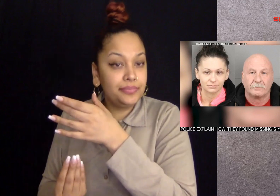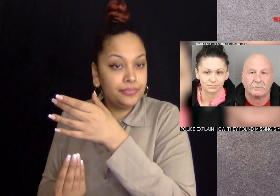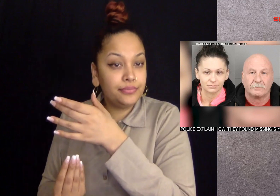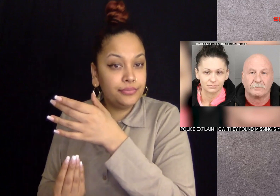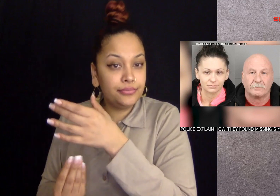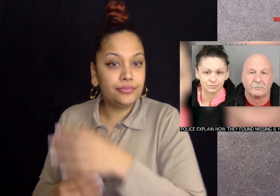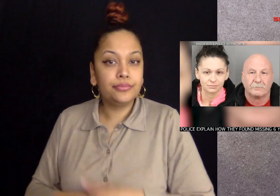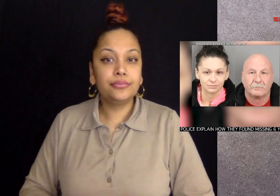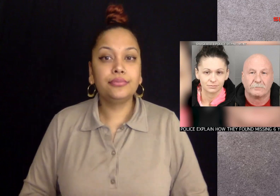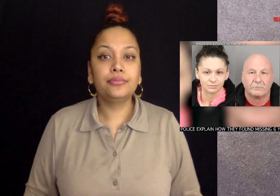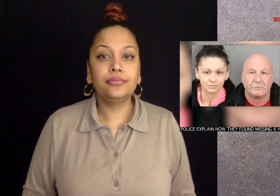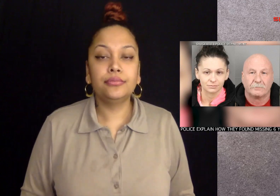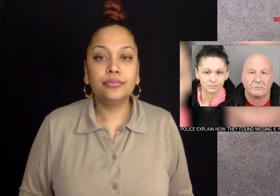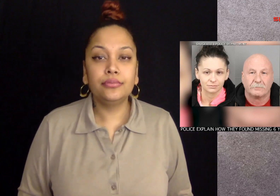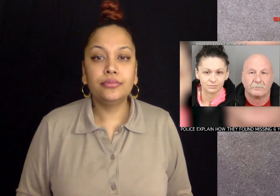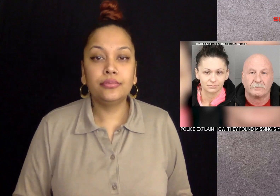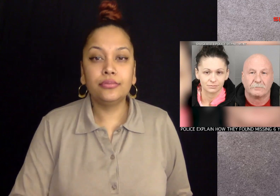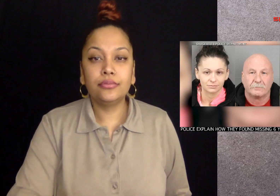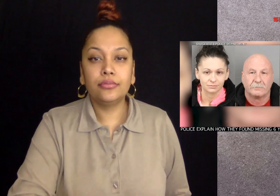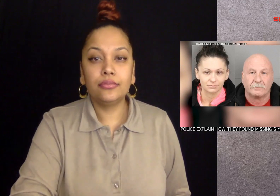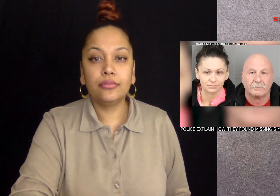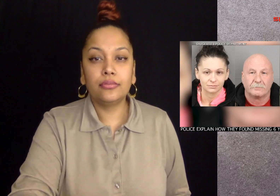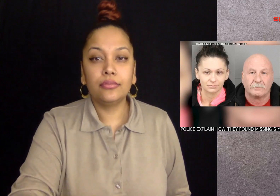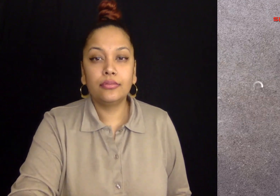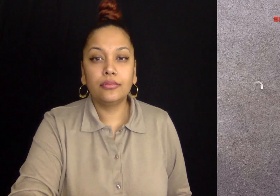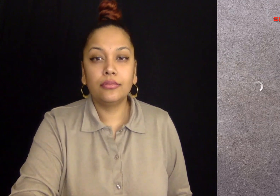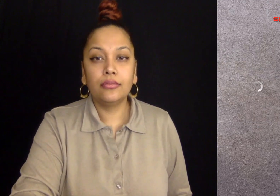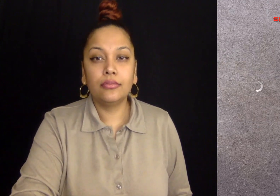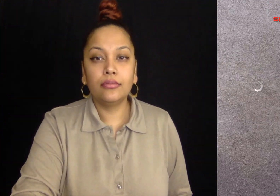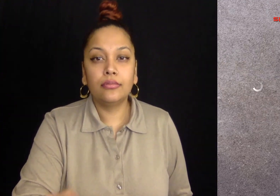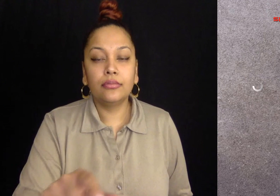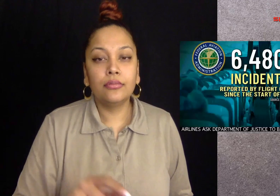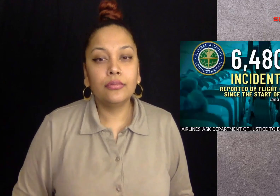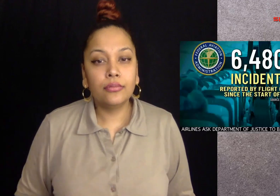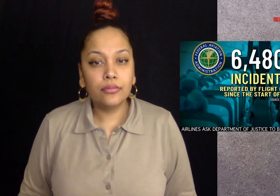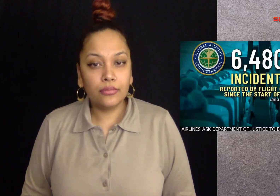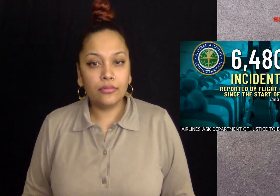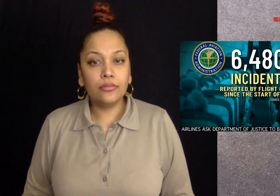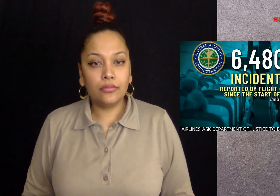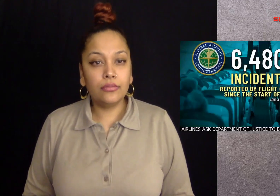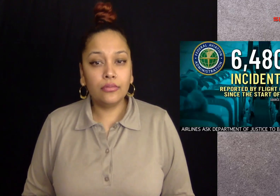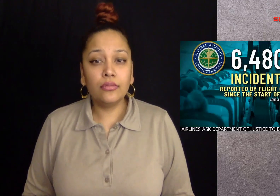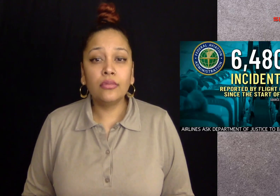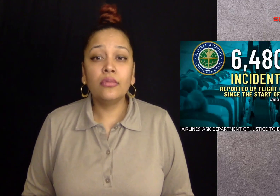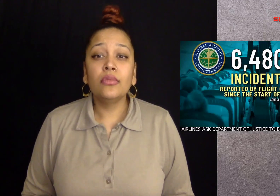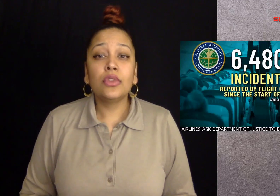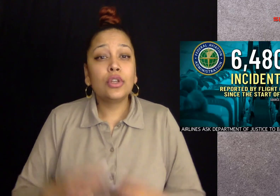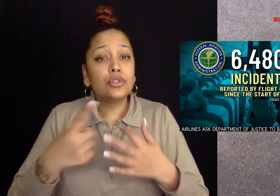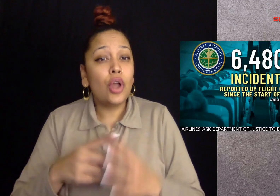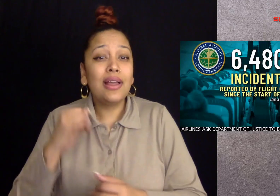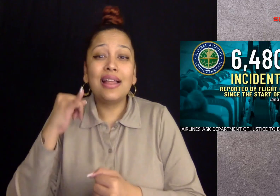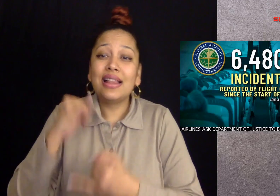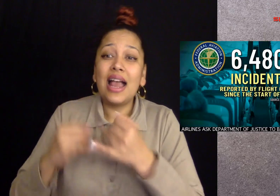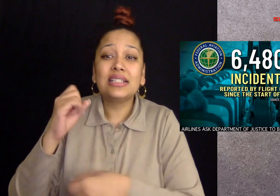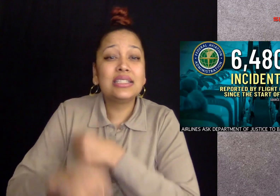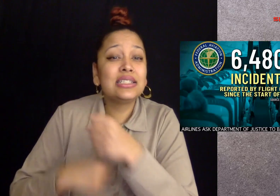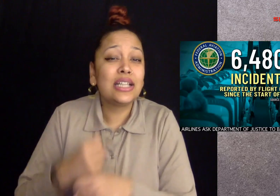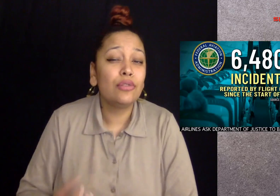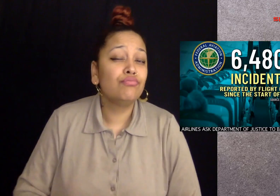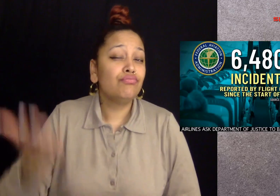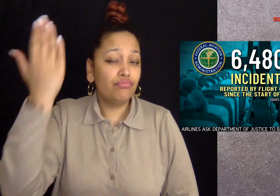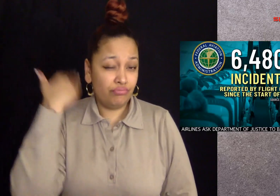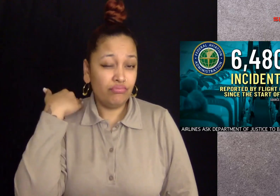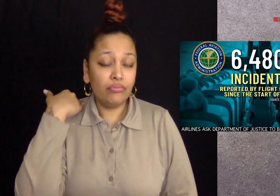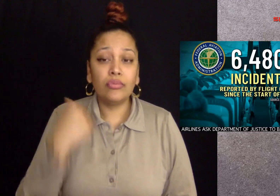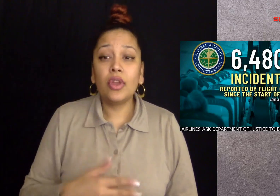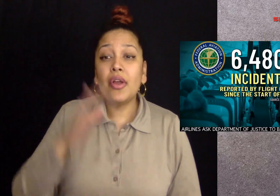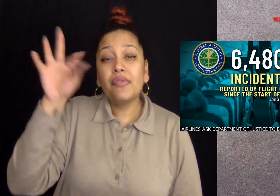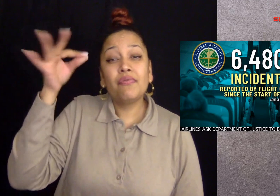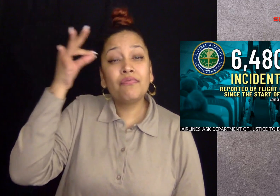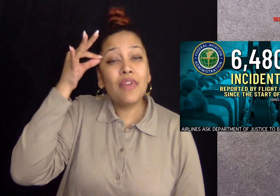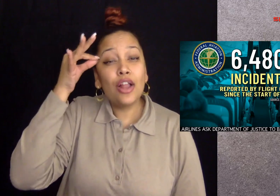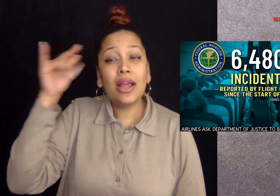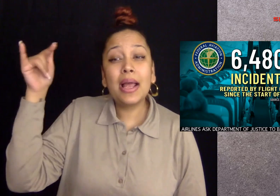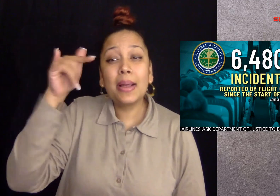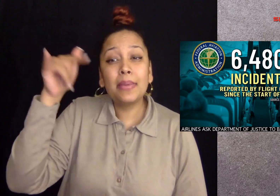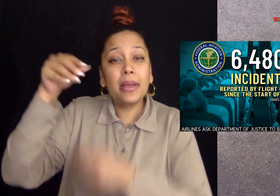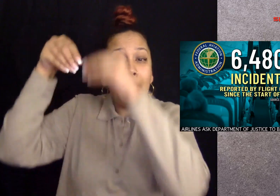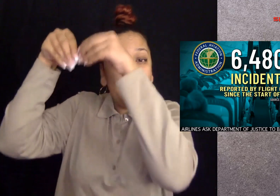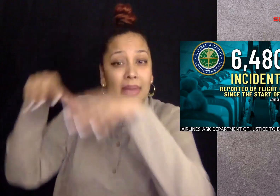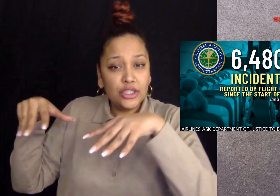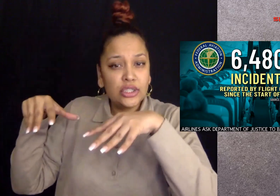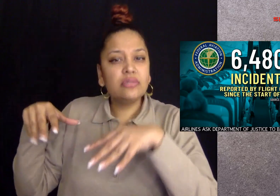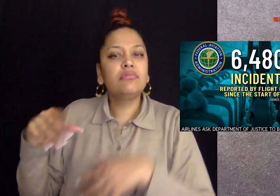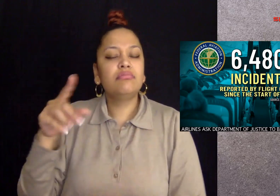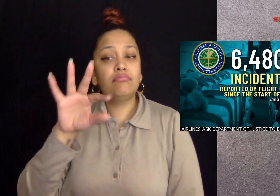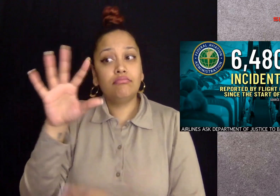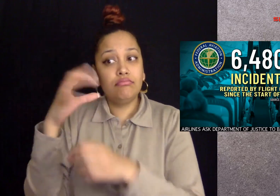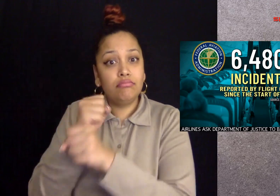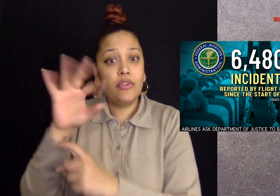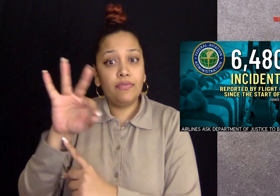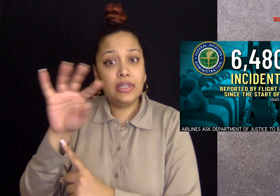abduction